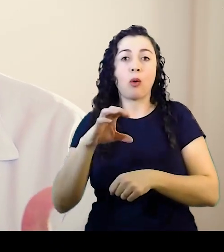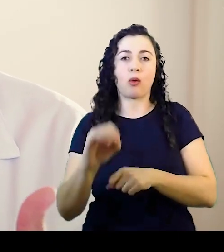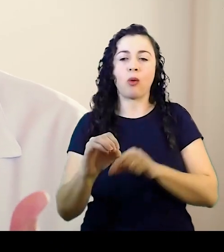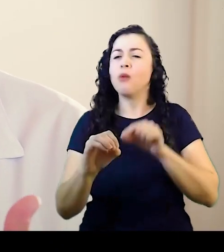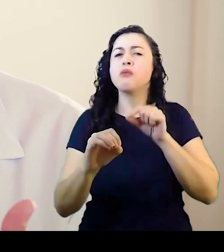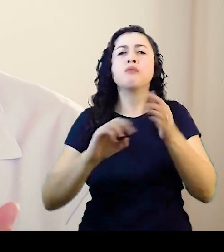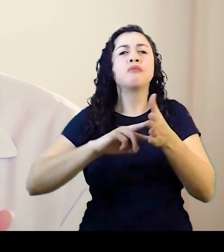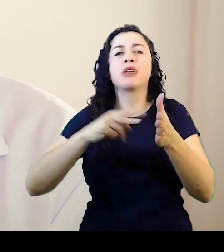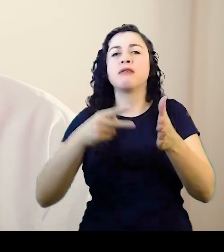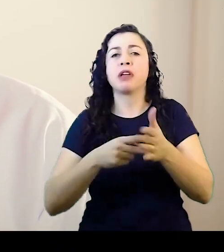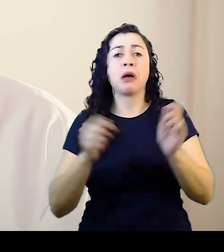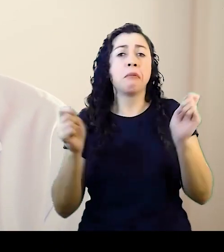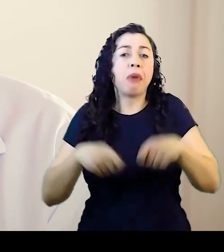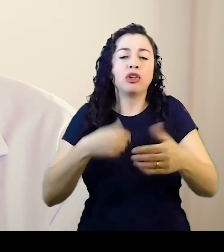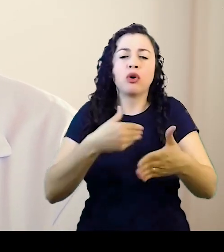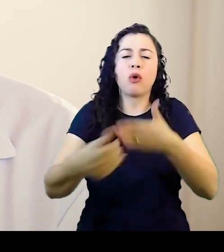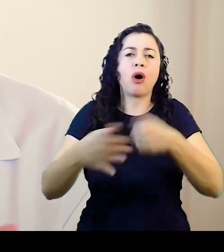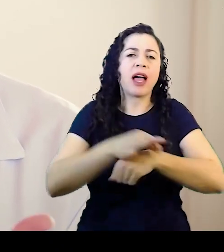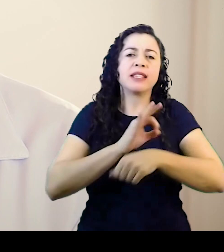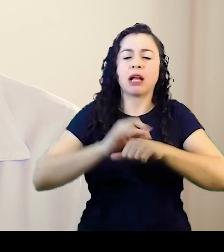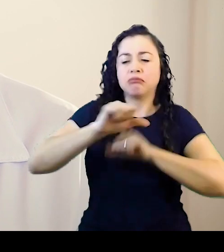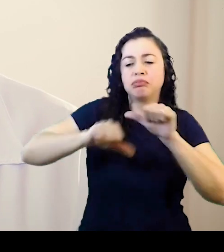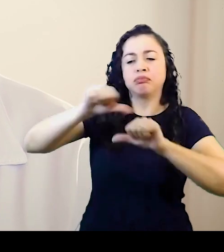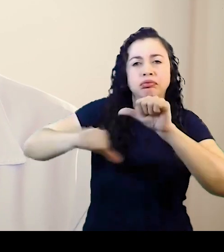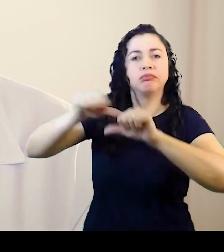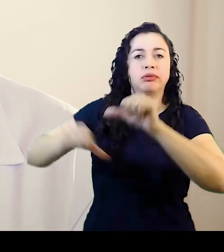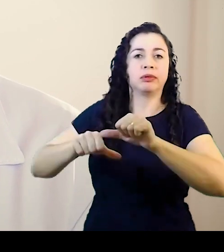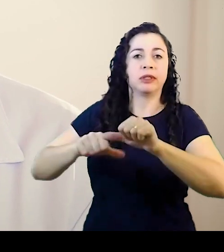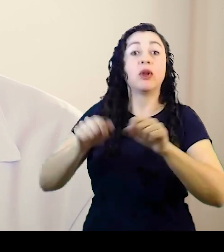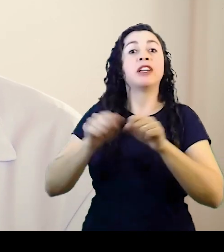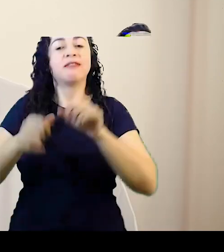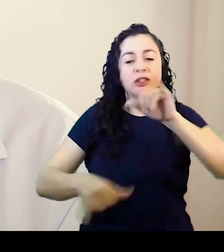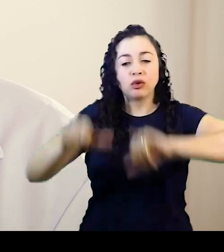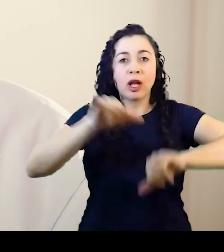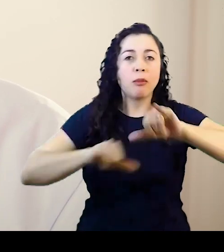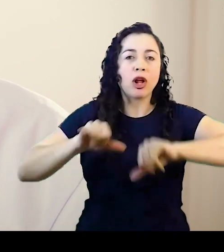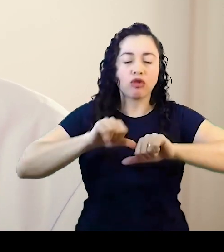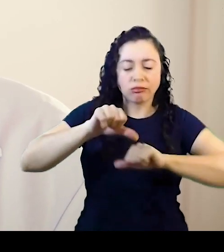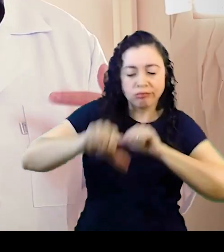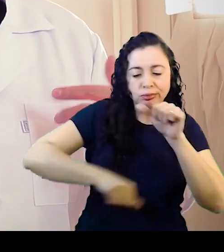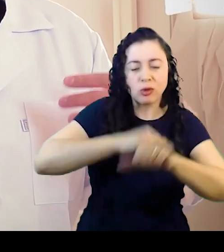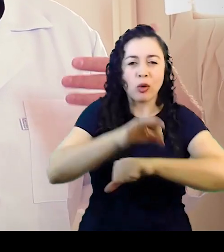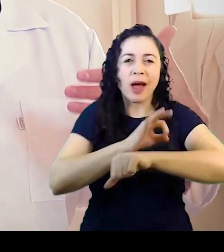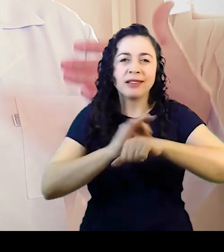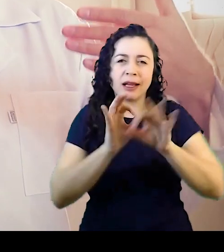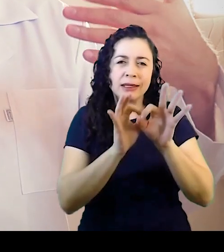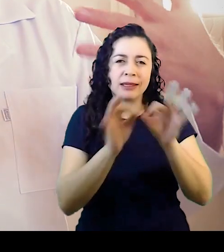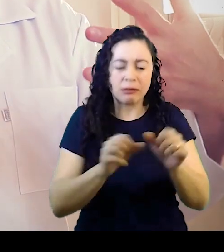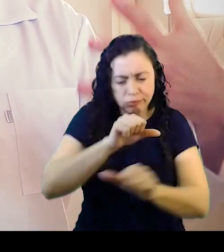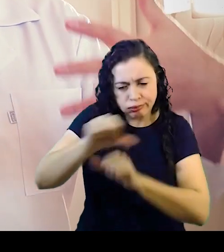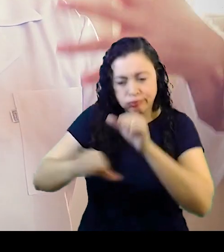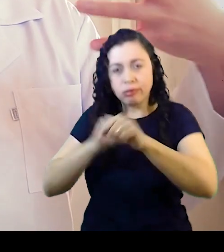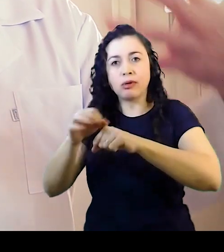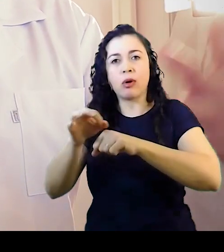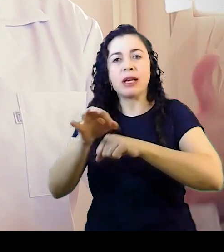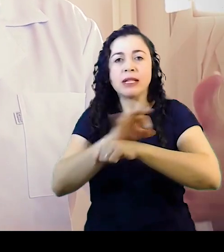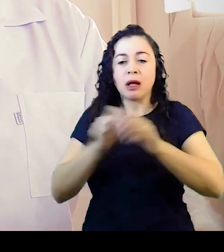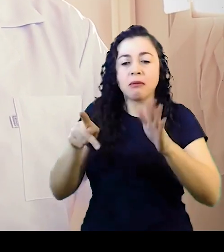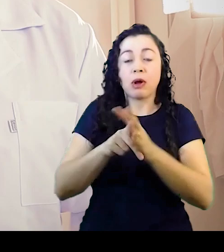the organism, so we can make it become a brain cell inside the Laboratory. Now what we want to understand is what it does